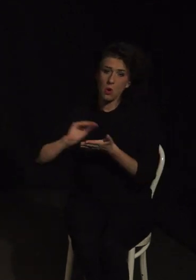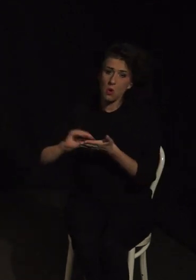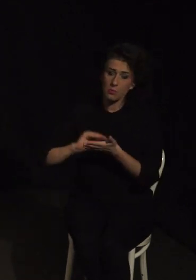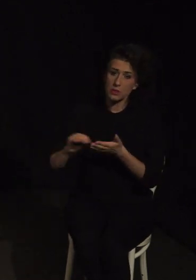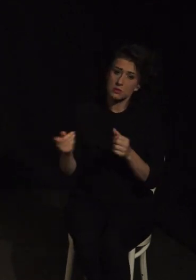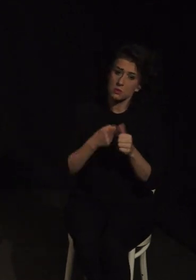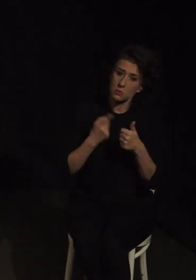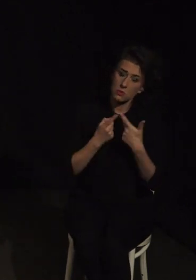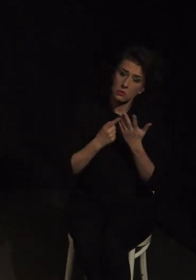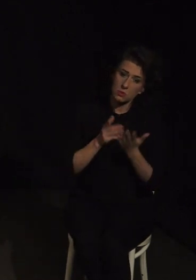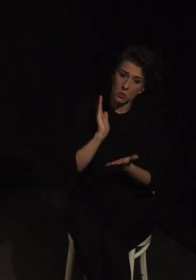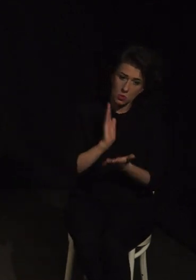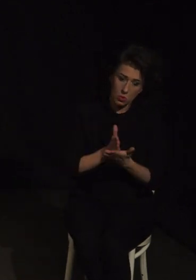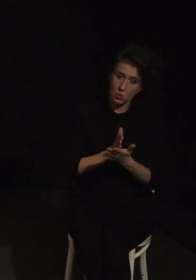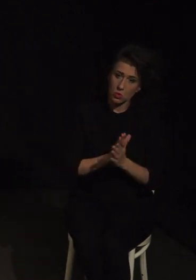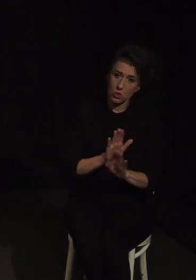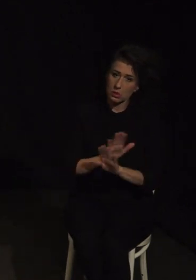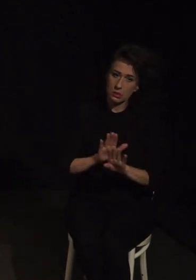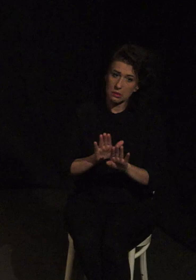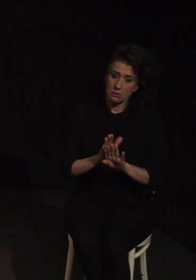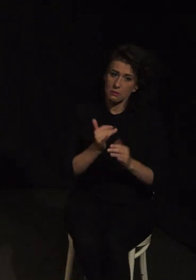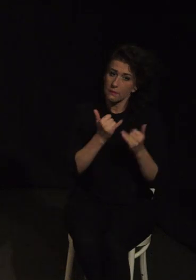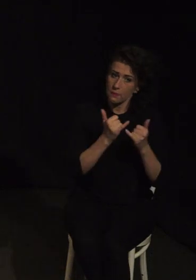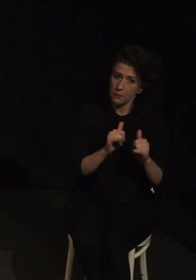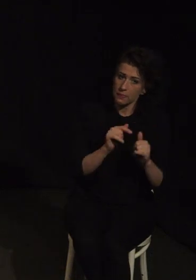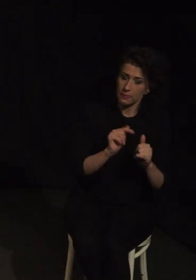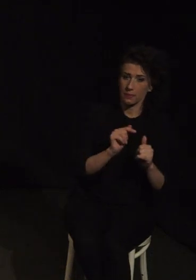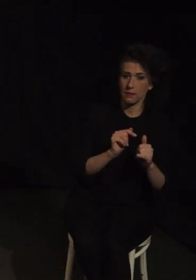Otherwise this text wouldn't be the same epic poem